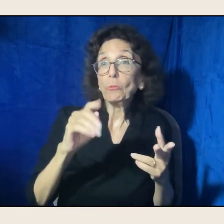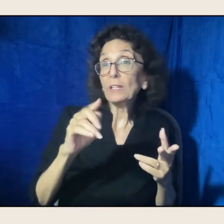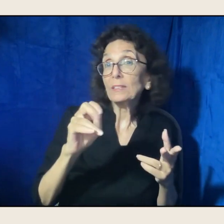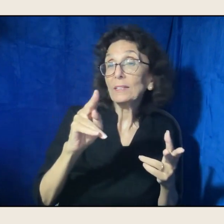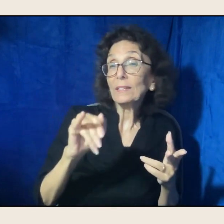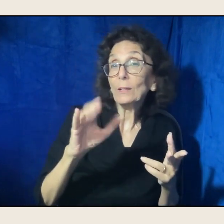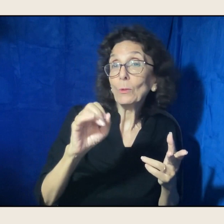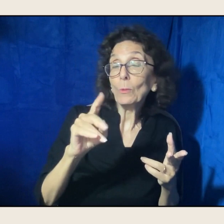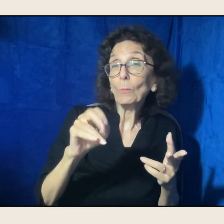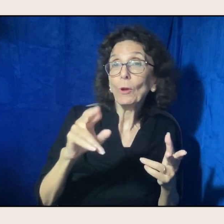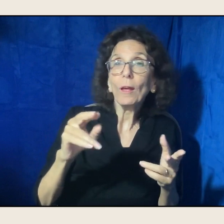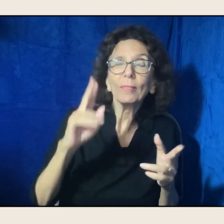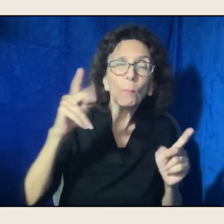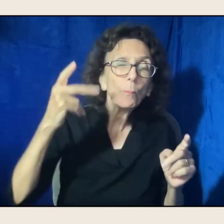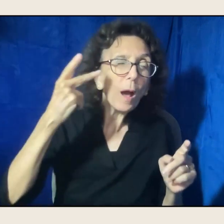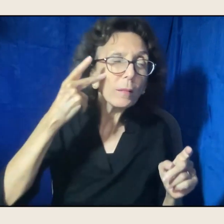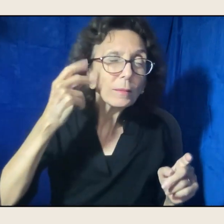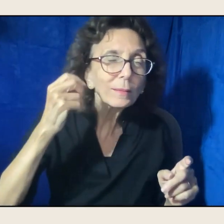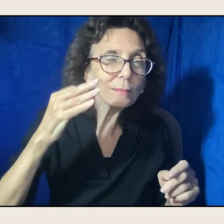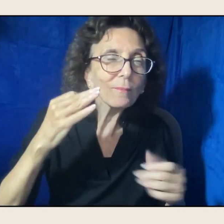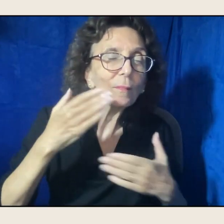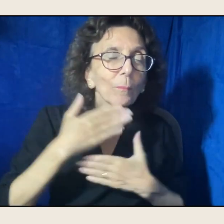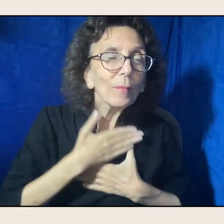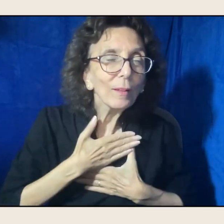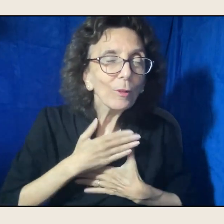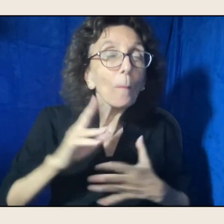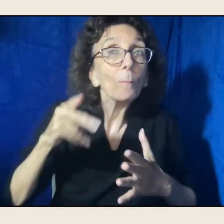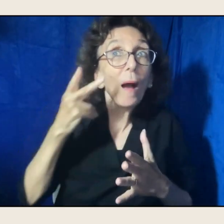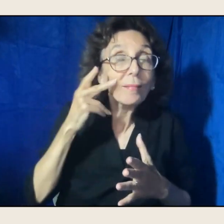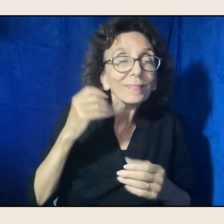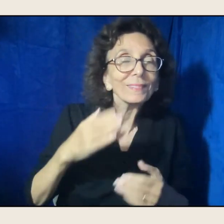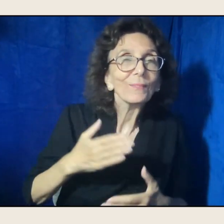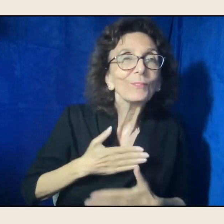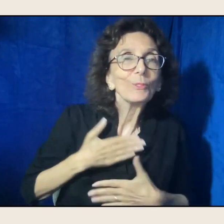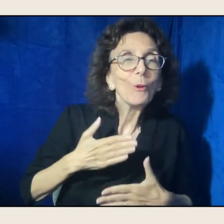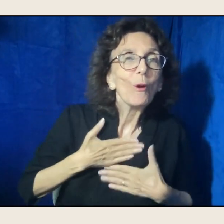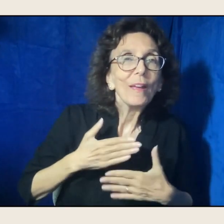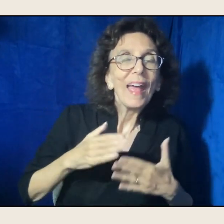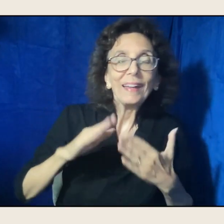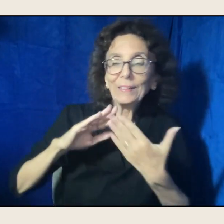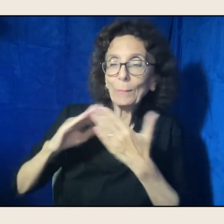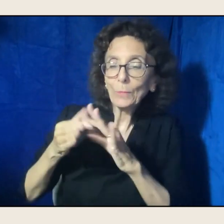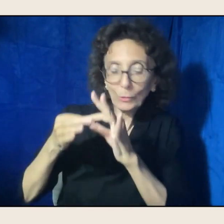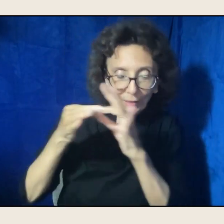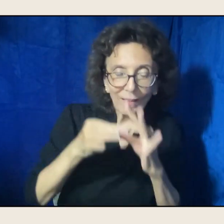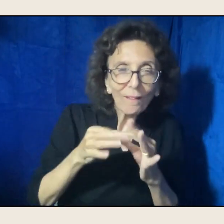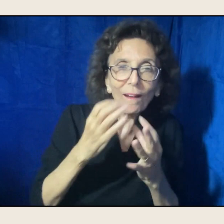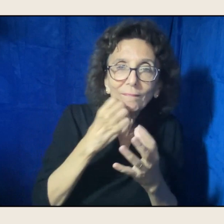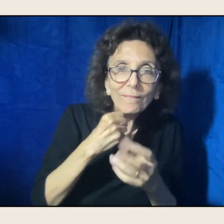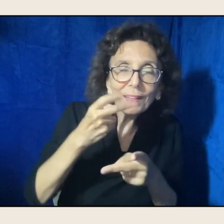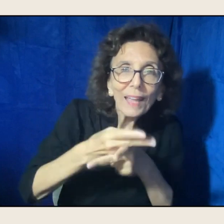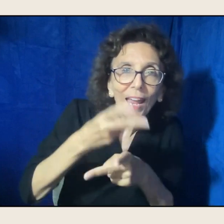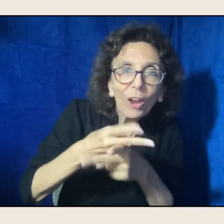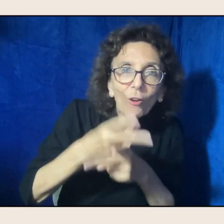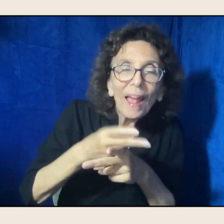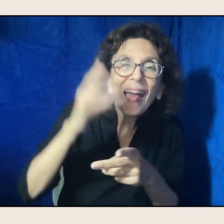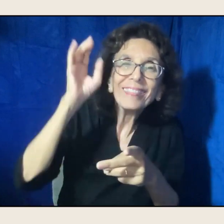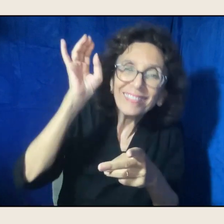and communities of care as activists work, as work that is part and parcel, that is hand in hand,